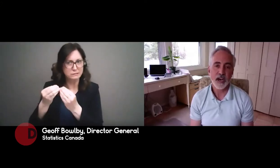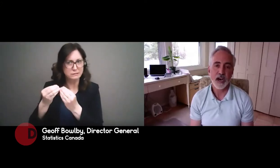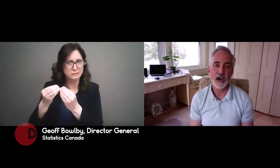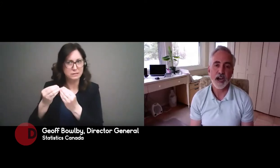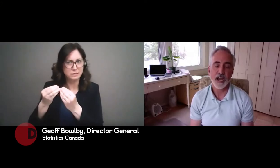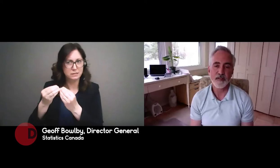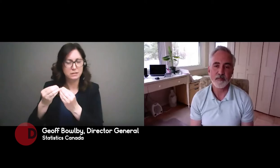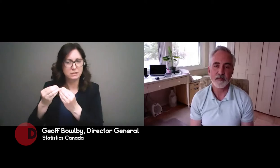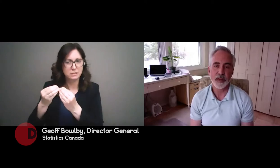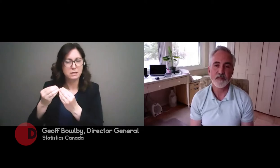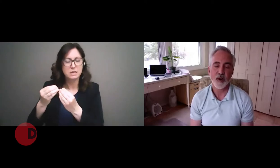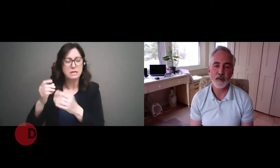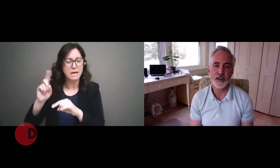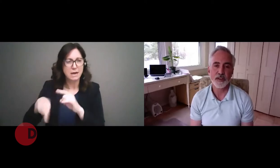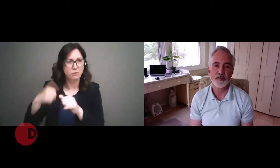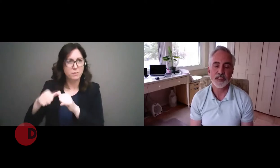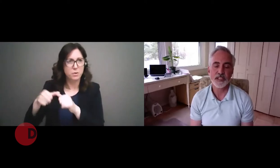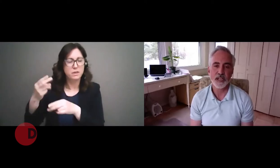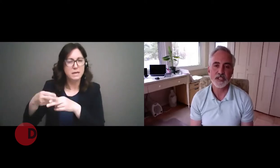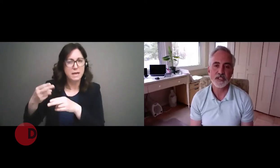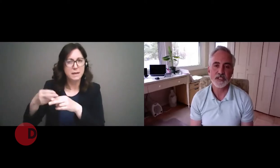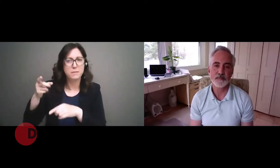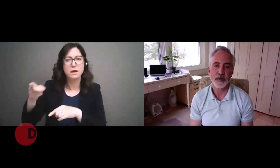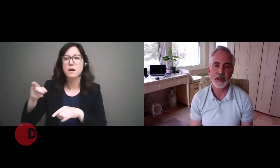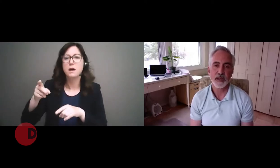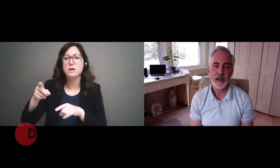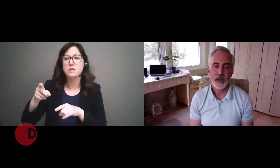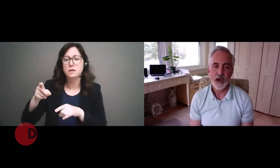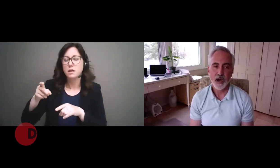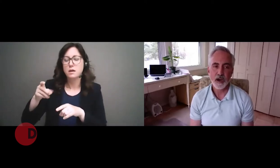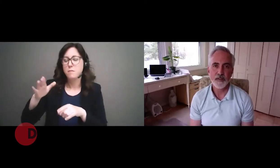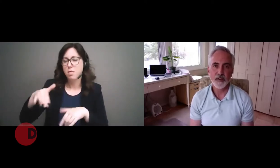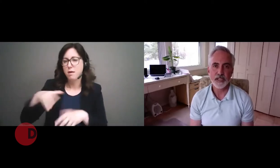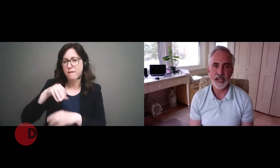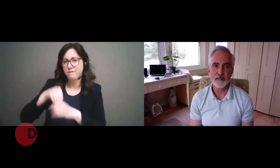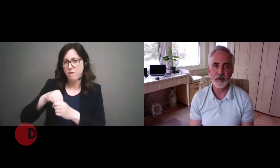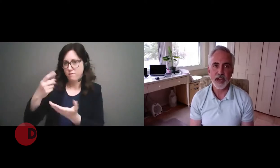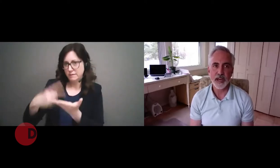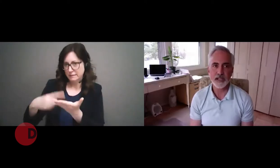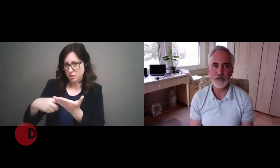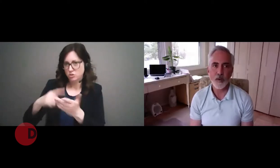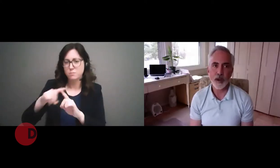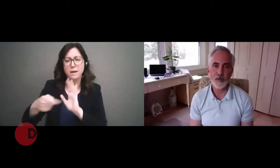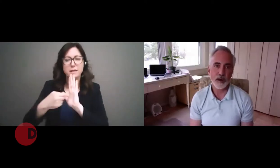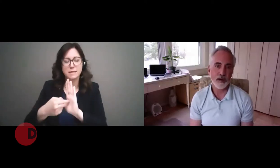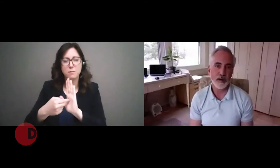which ones, I don't remember the name as I haven't been involved in